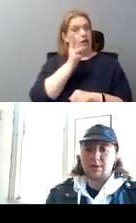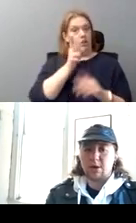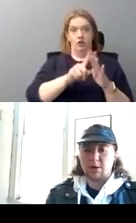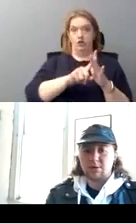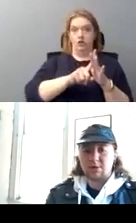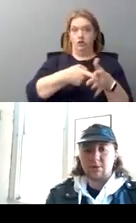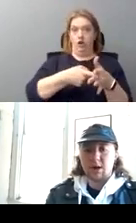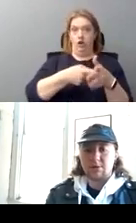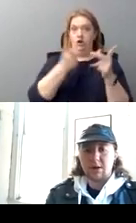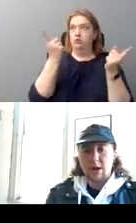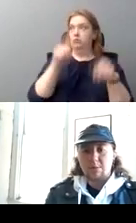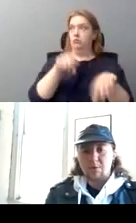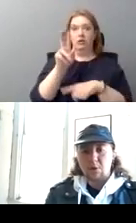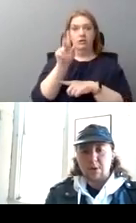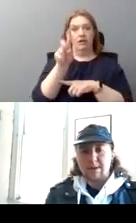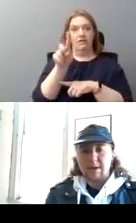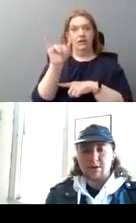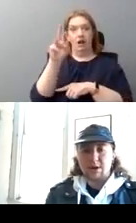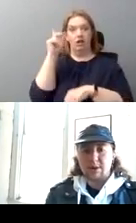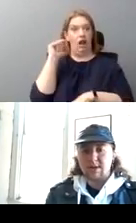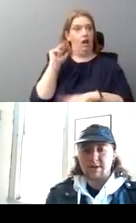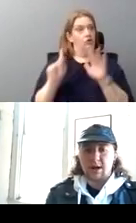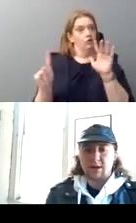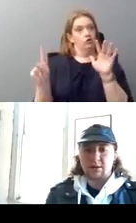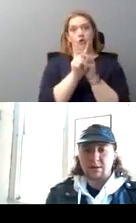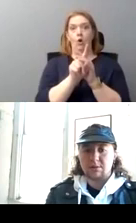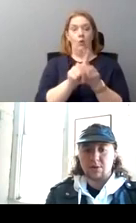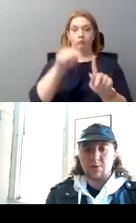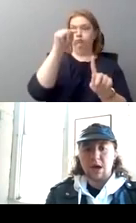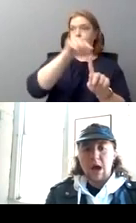the artist first arrived. Before we begin talking about David Ireland and his home,